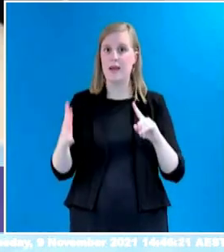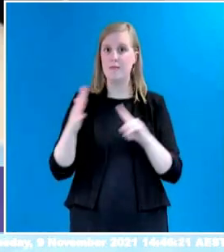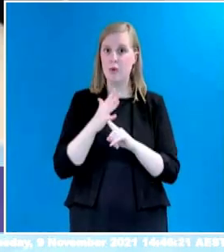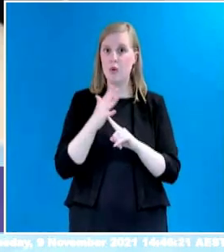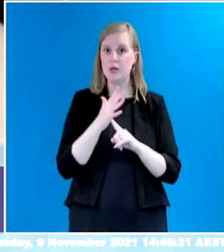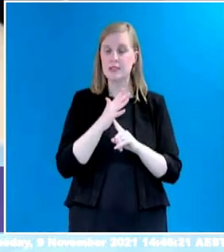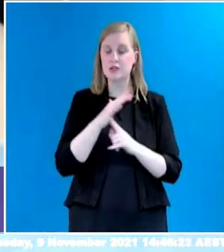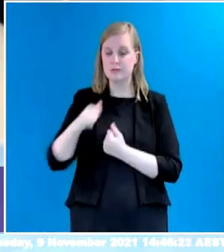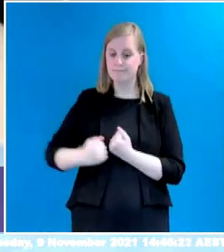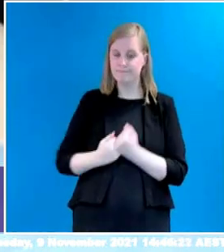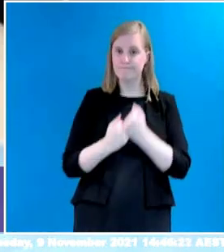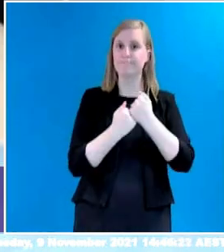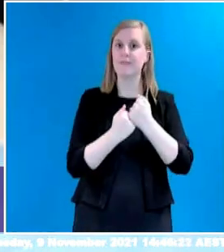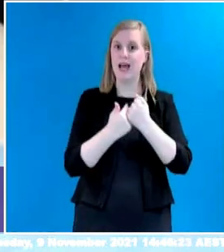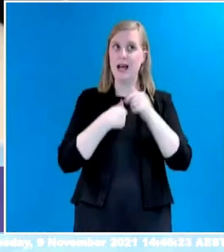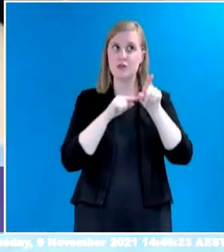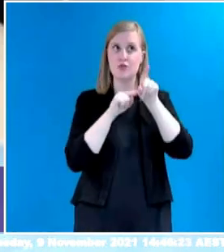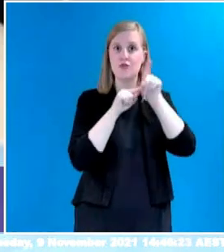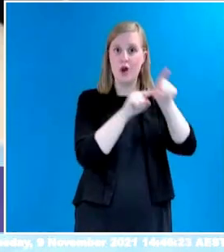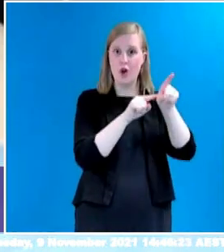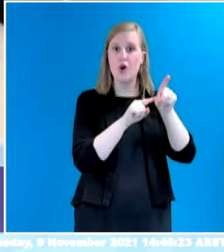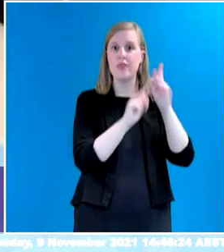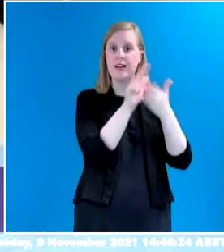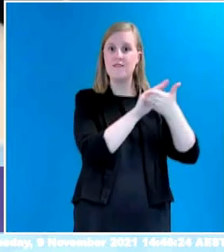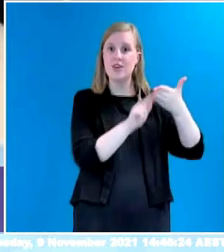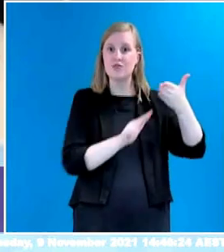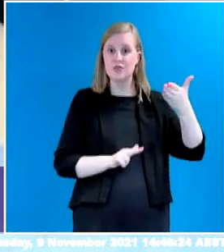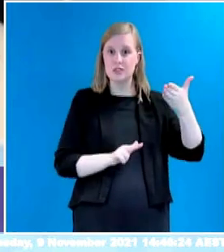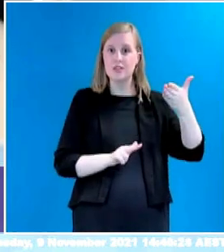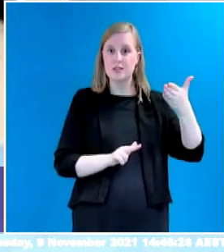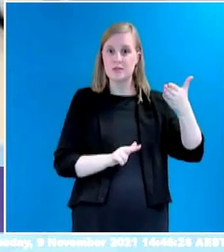of the convention of rights more broadly.